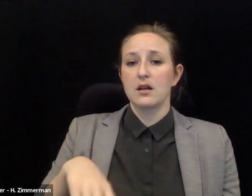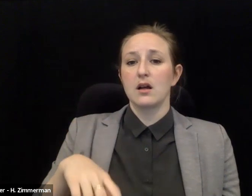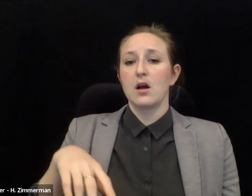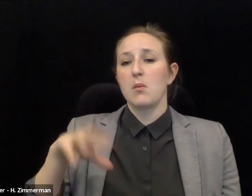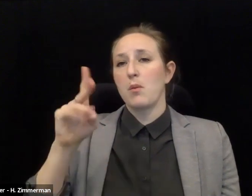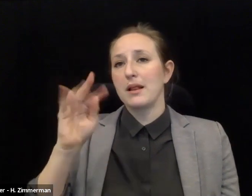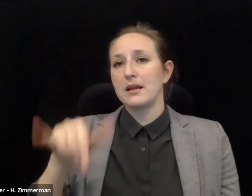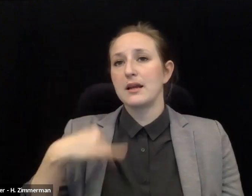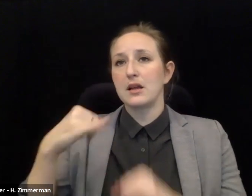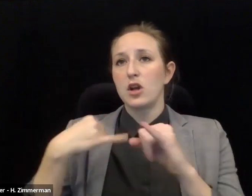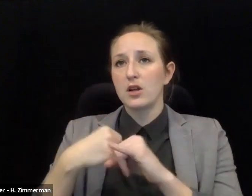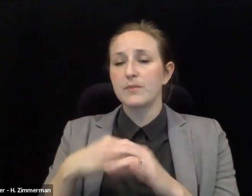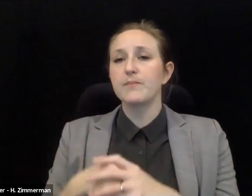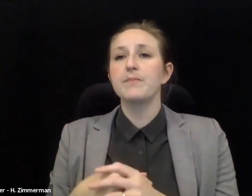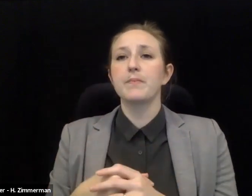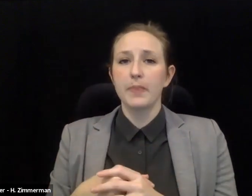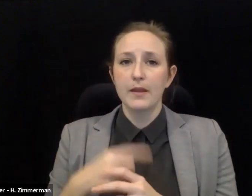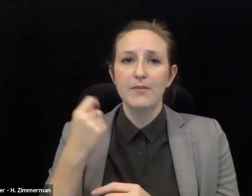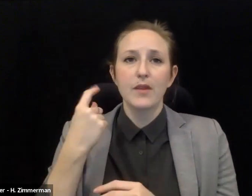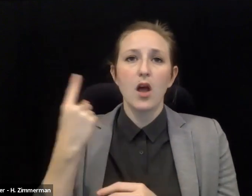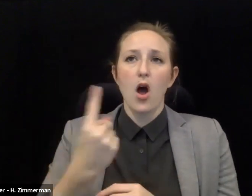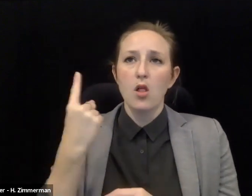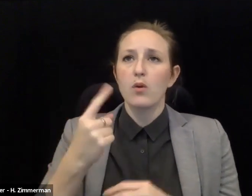this is always it's always a growth area. As